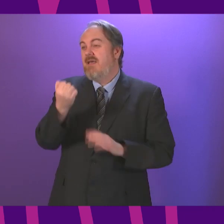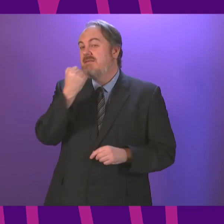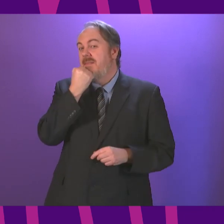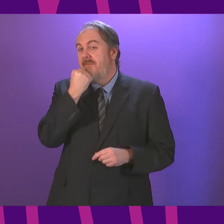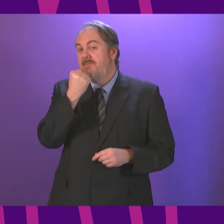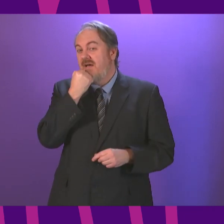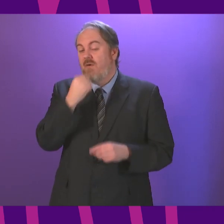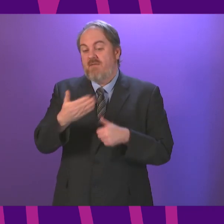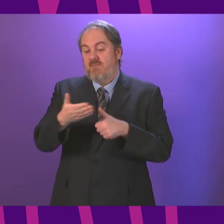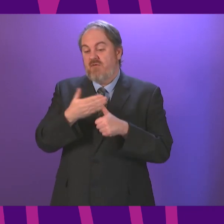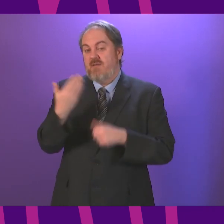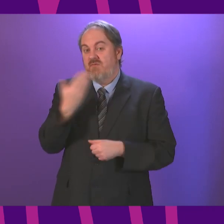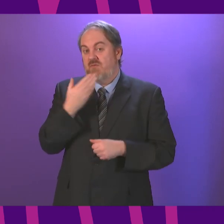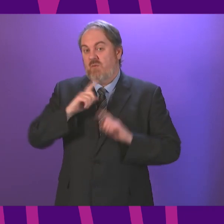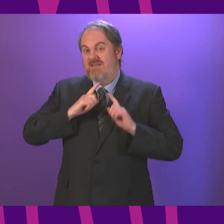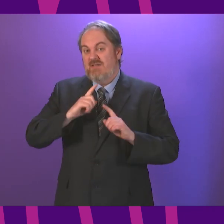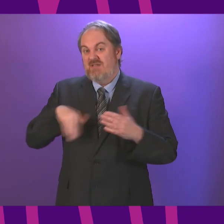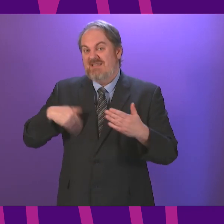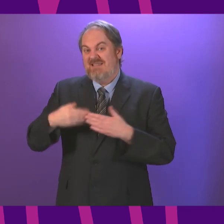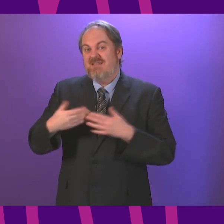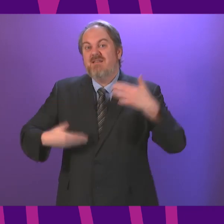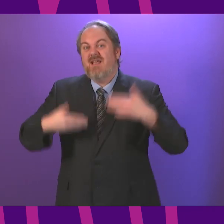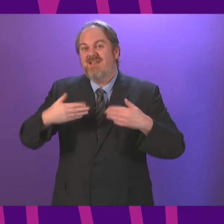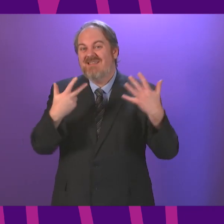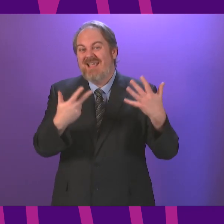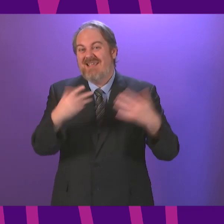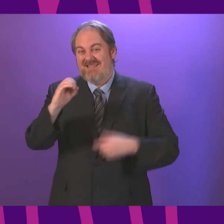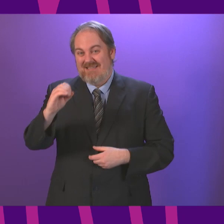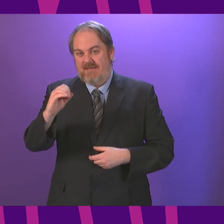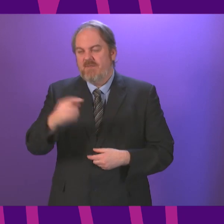We will get on with the hard work of improving attainment and closing the